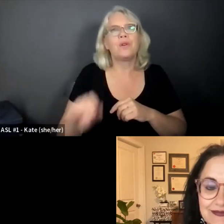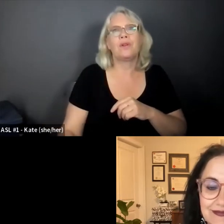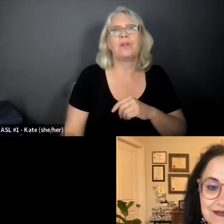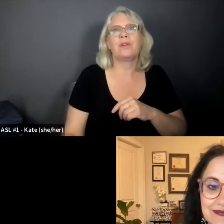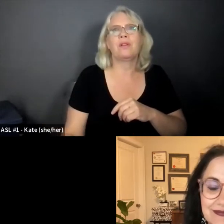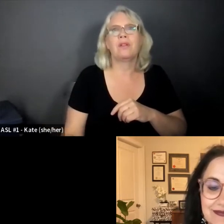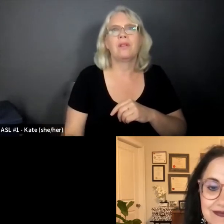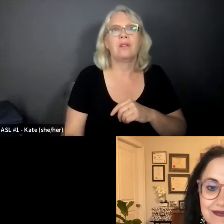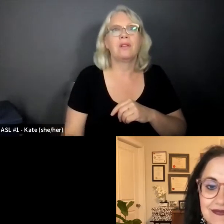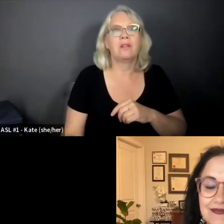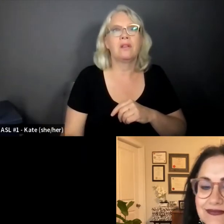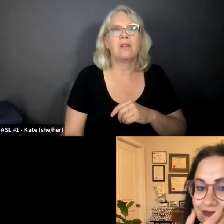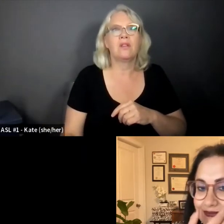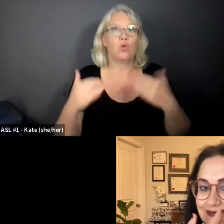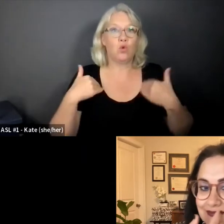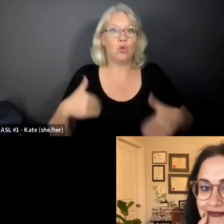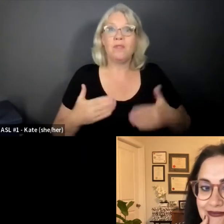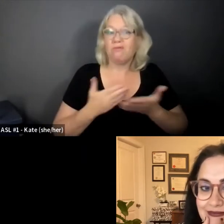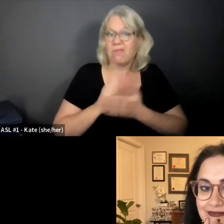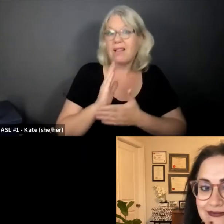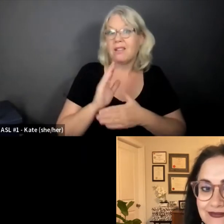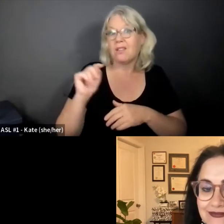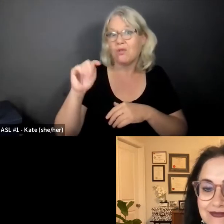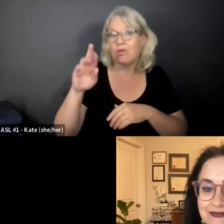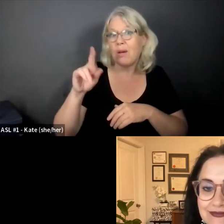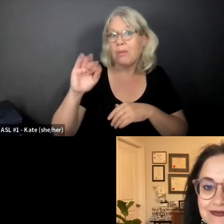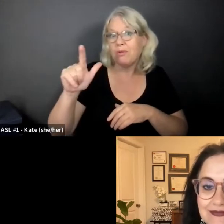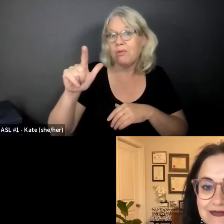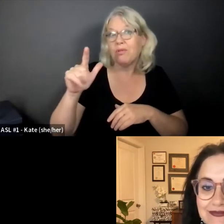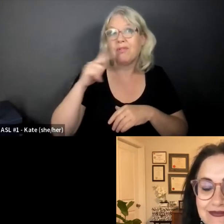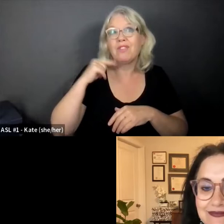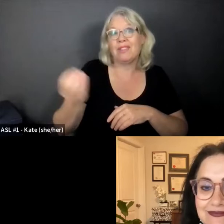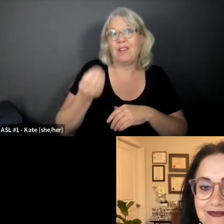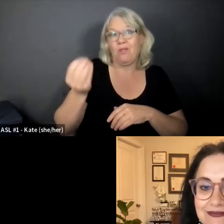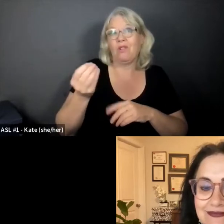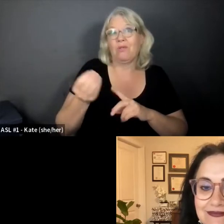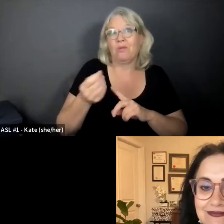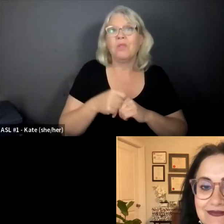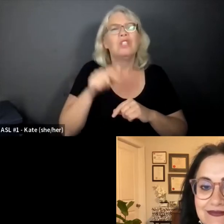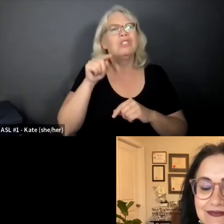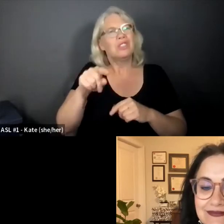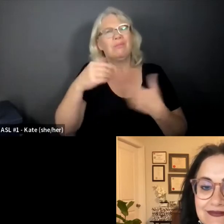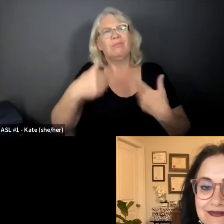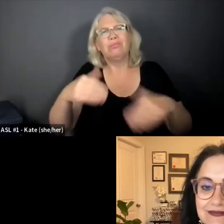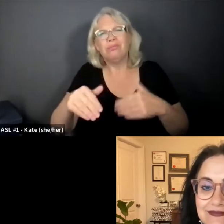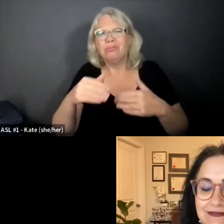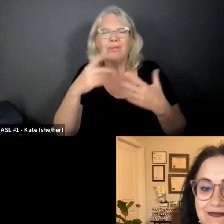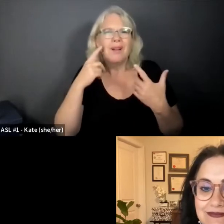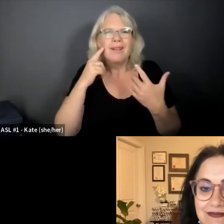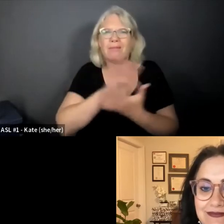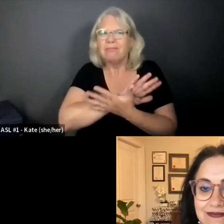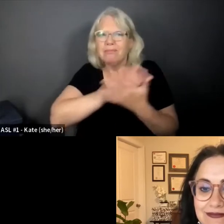ENA HAS THE DISTINCTION OF TAKING ON IMPORTANT ROLES.